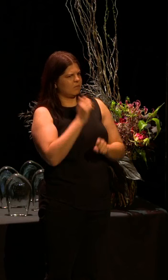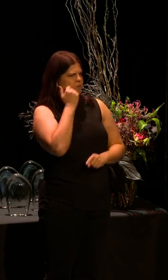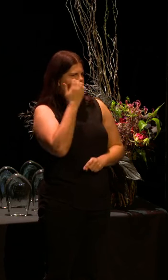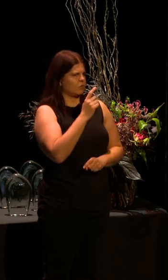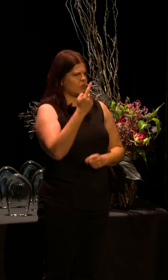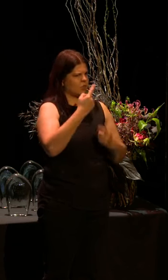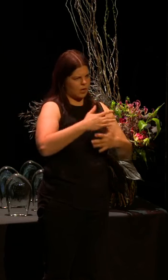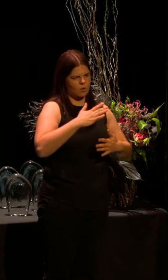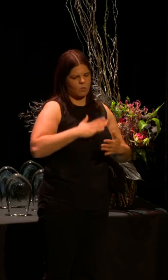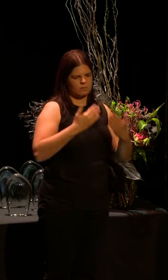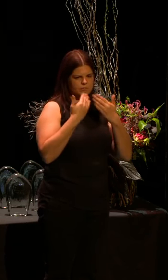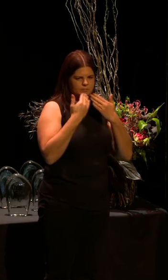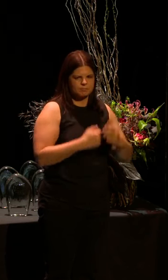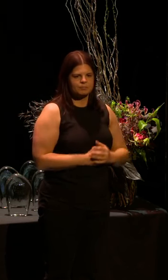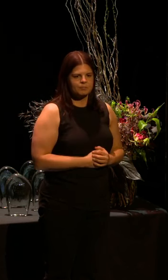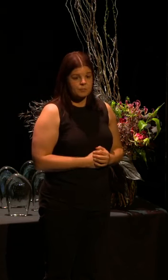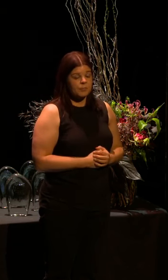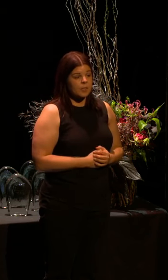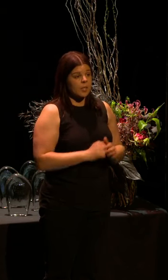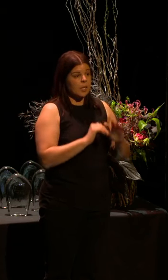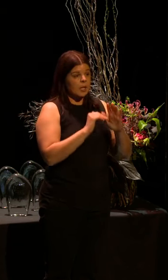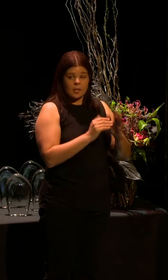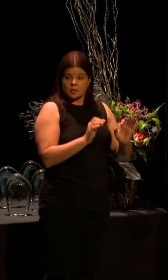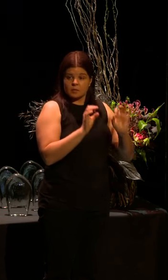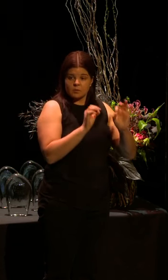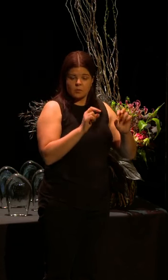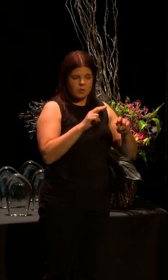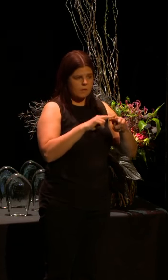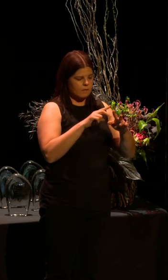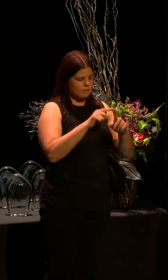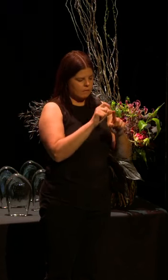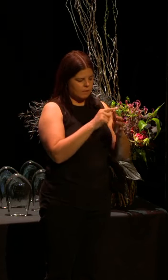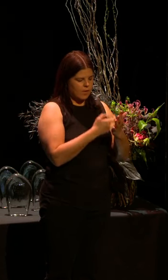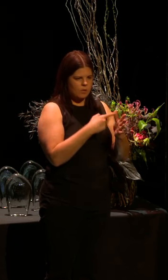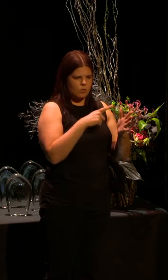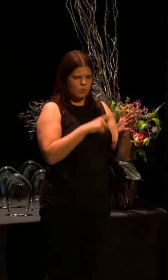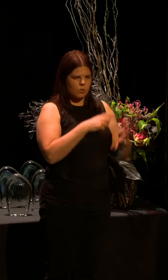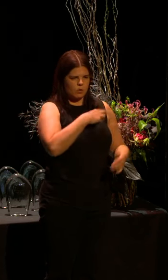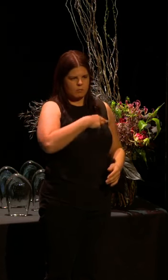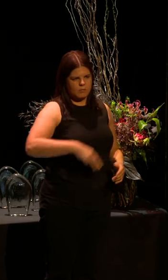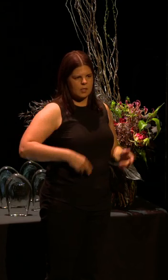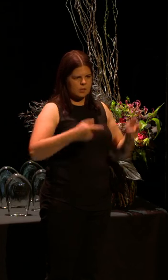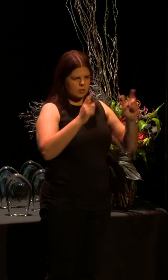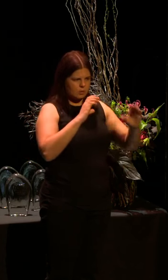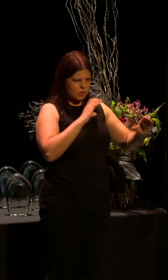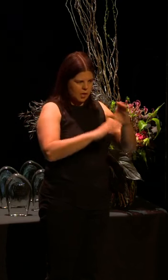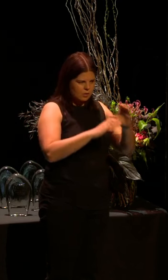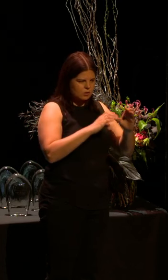I would like to welcome especially the Federal Minister for Communications, Cyber Safety and the Arts, the Honourable Paul Fletcher.